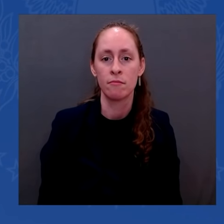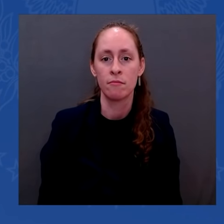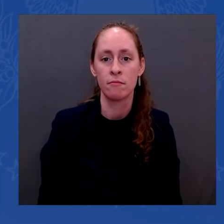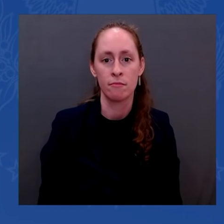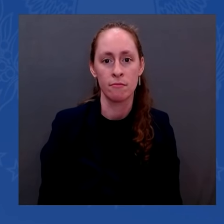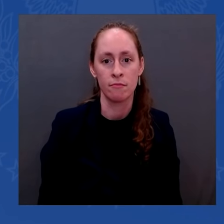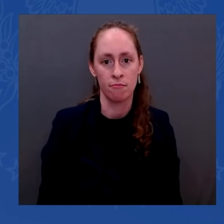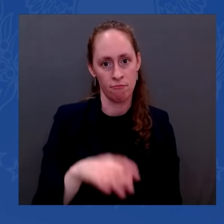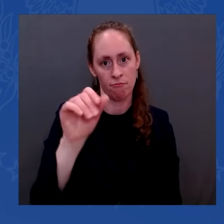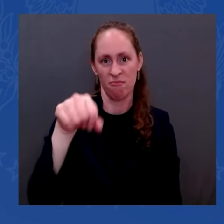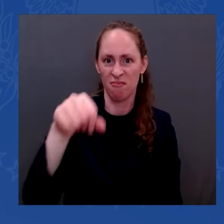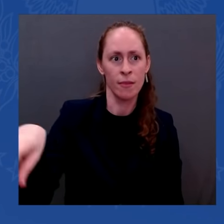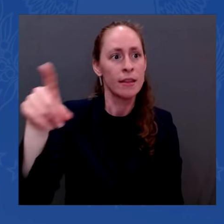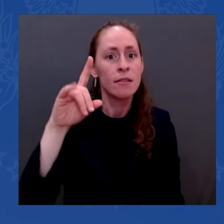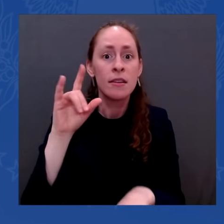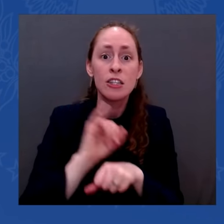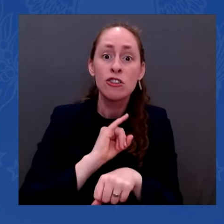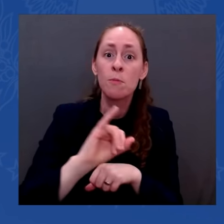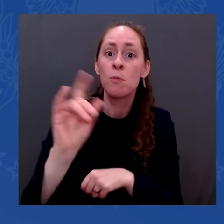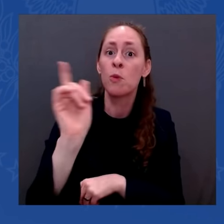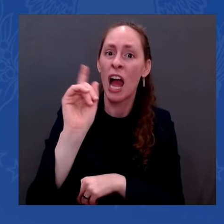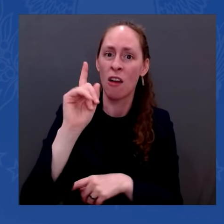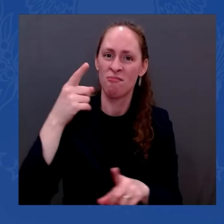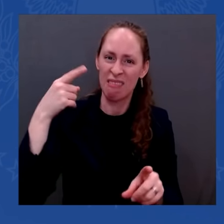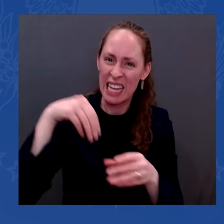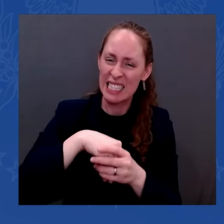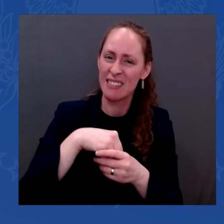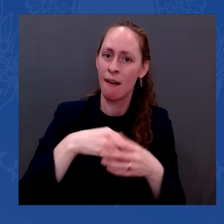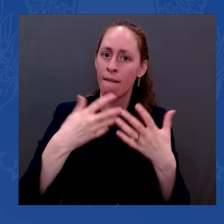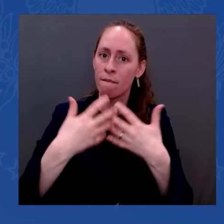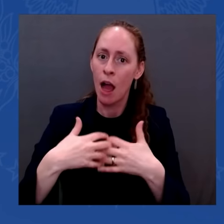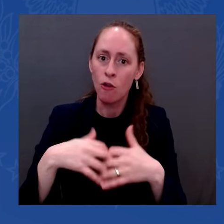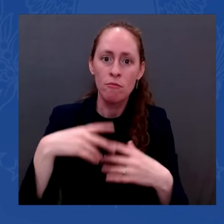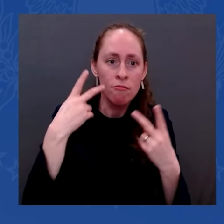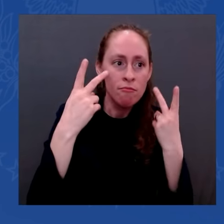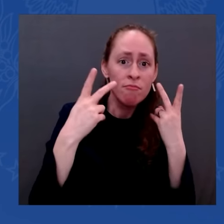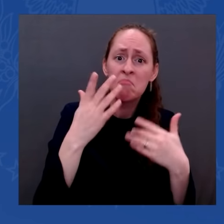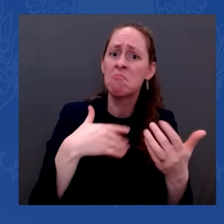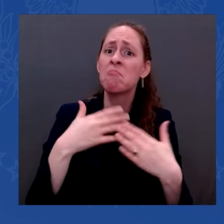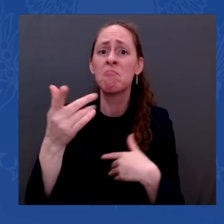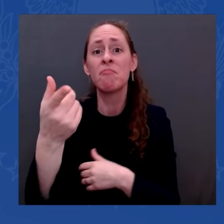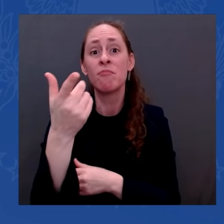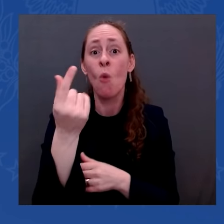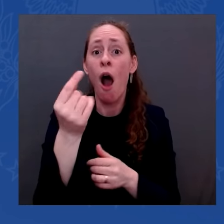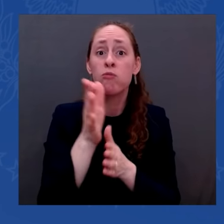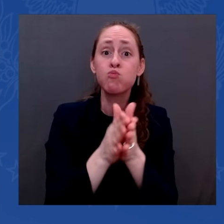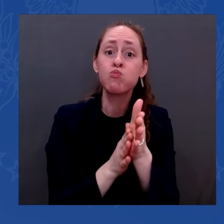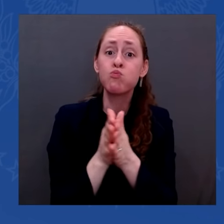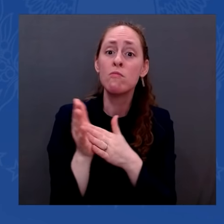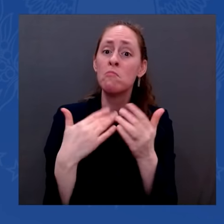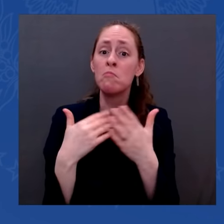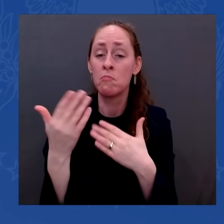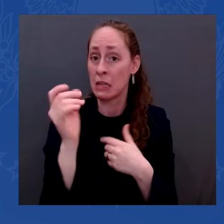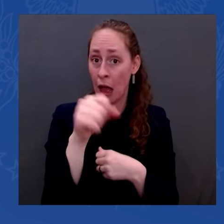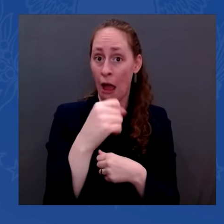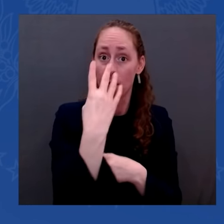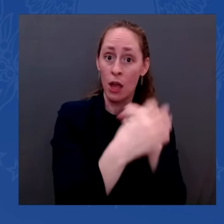So, whatever your interest is -- if it's a four-year college, a two-year college, going straight to work --